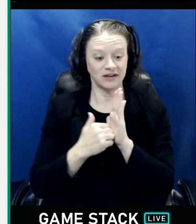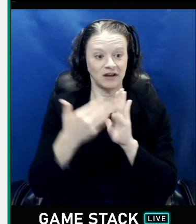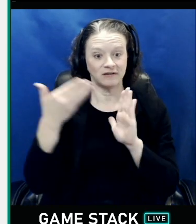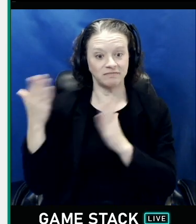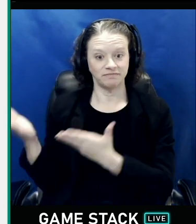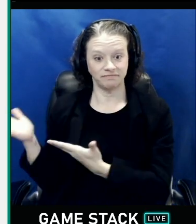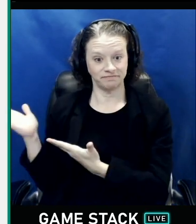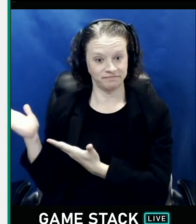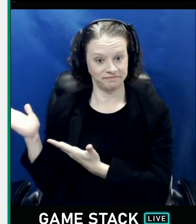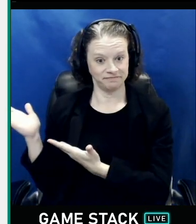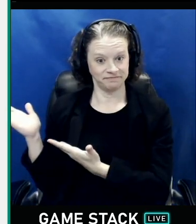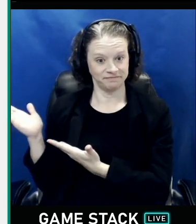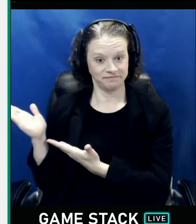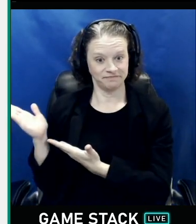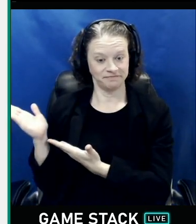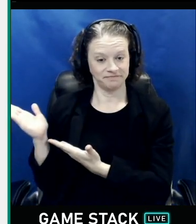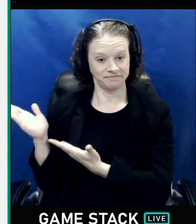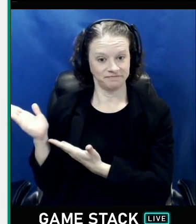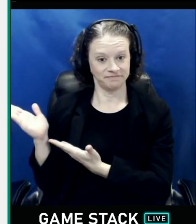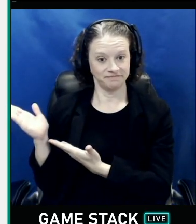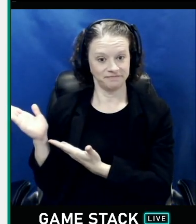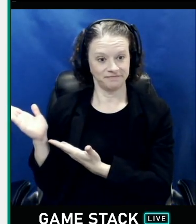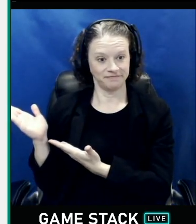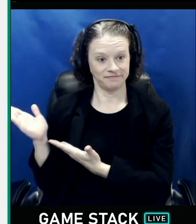Zen 3 architecture processors, and Best practices.